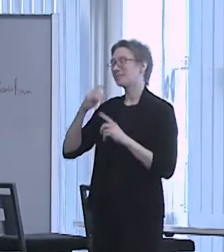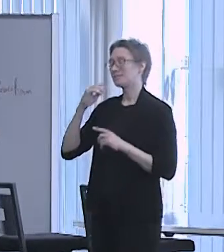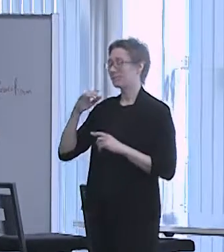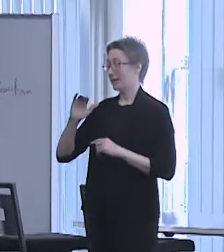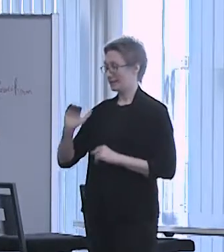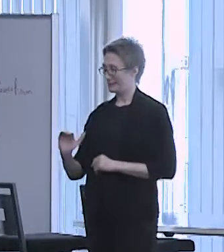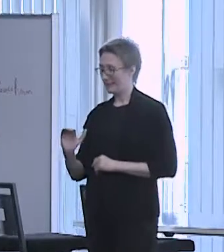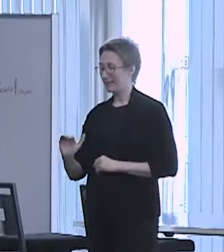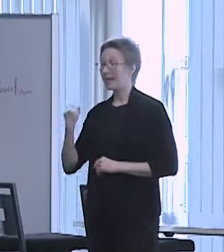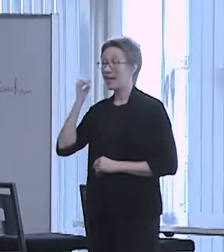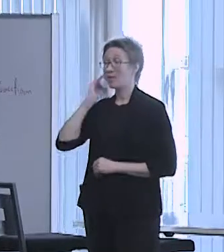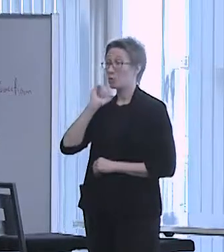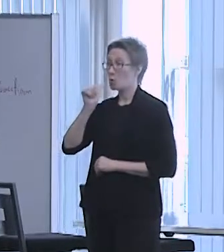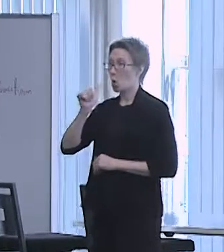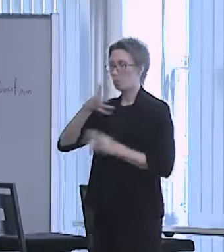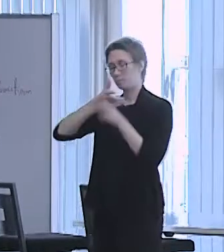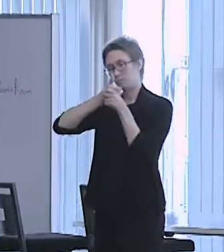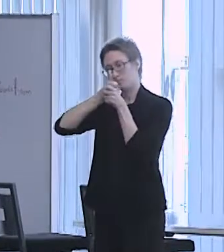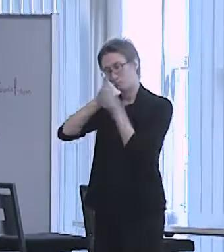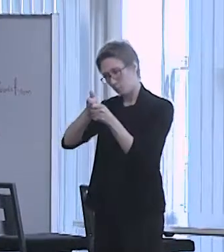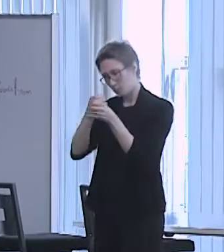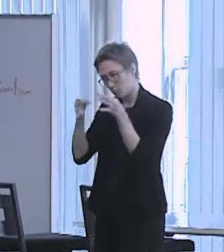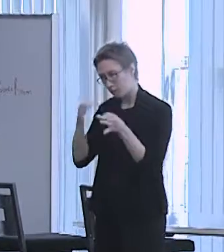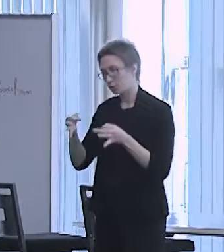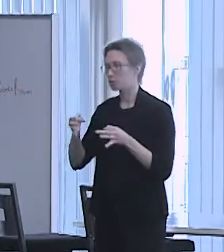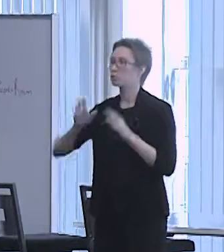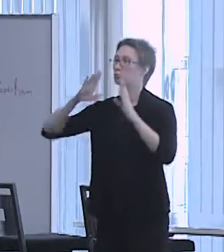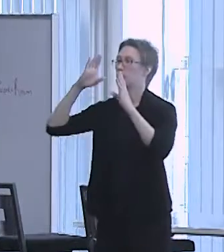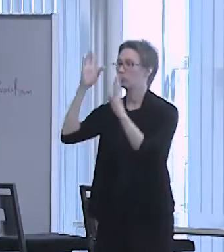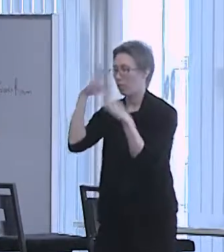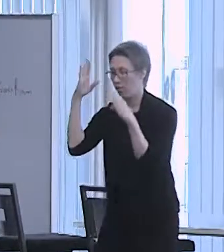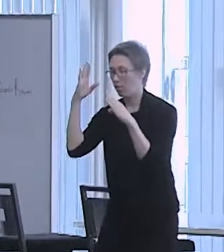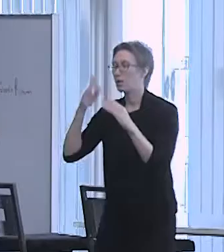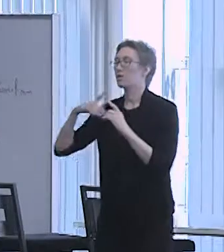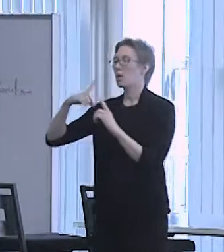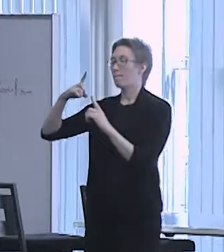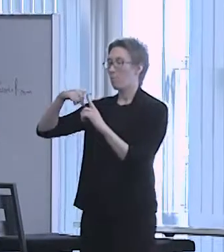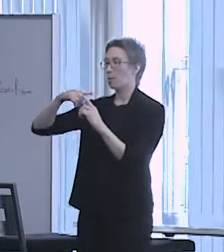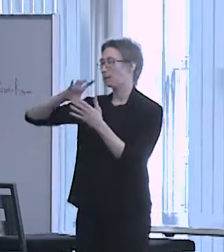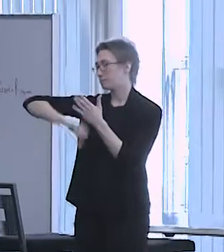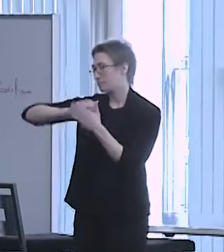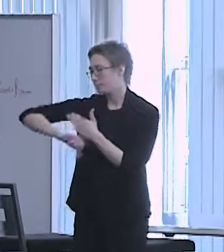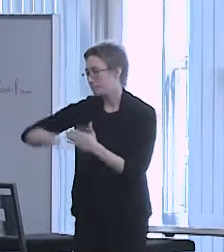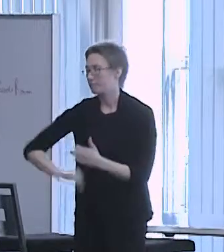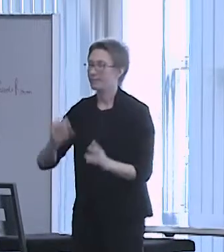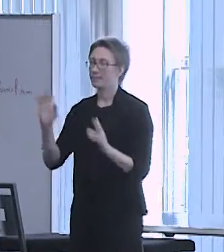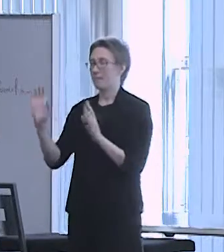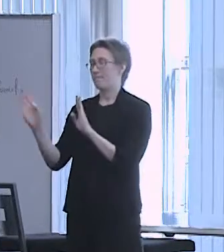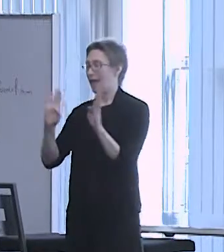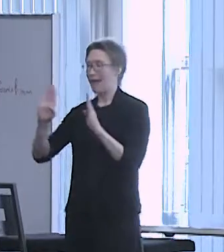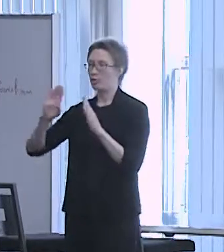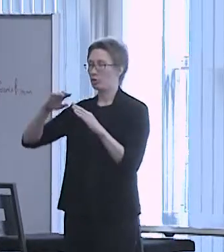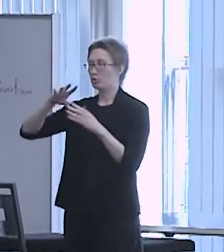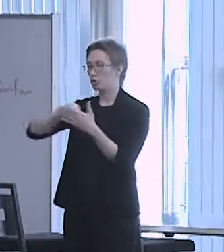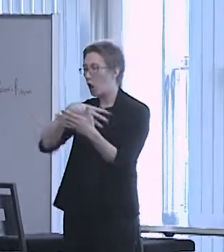You're gonna get points docked off your behavior chart, you're not gonna get stickers,